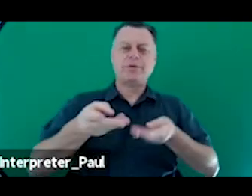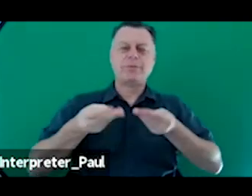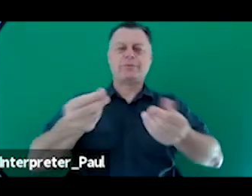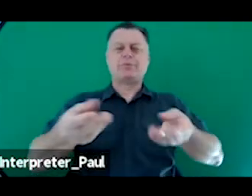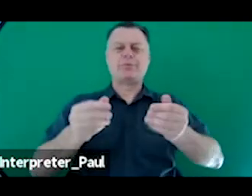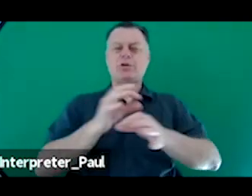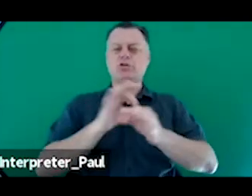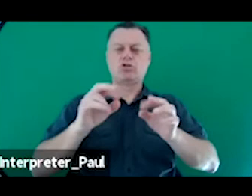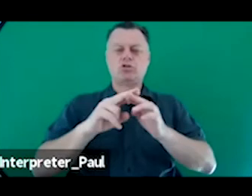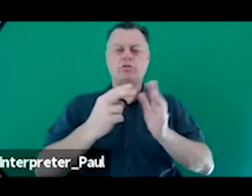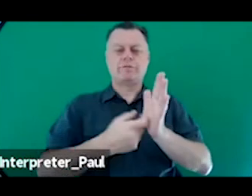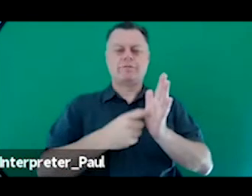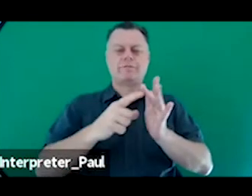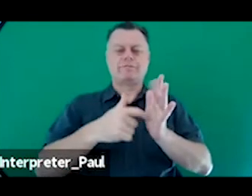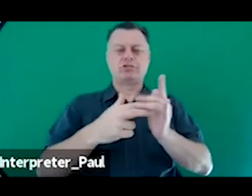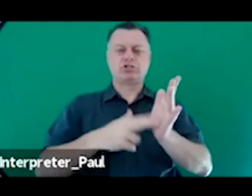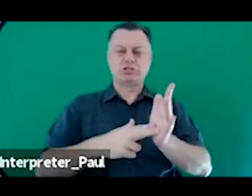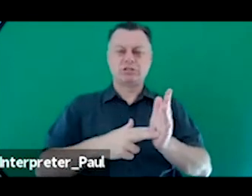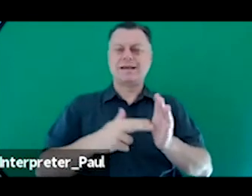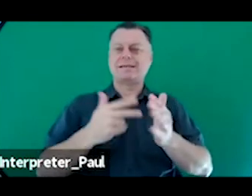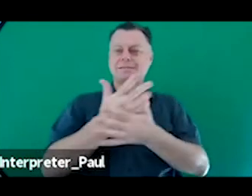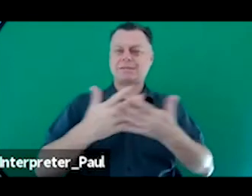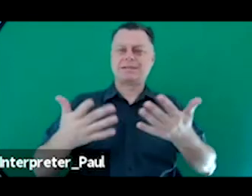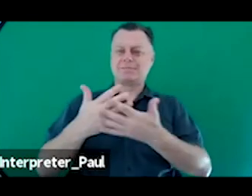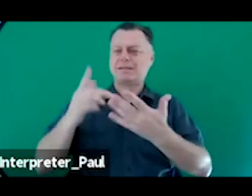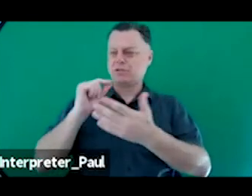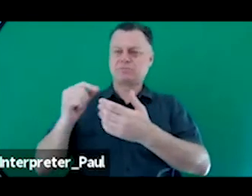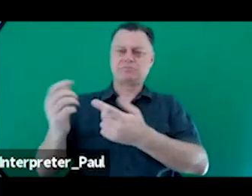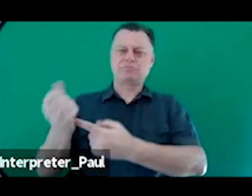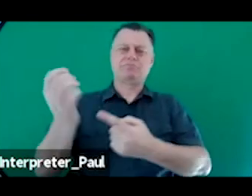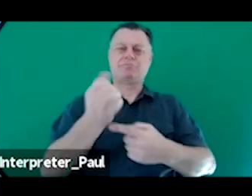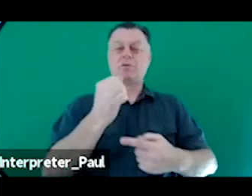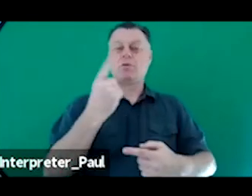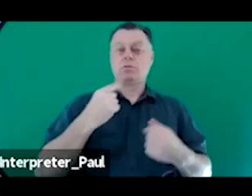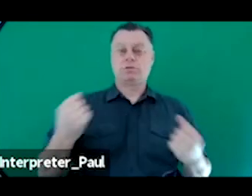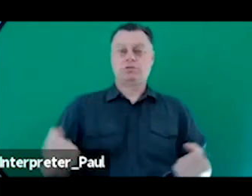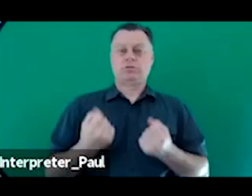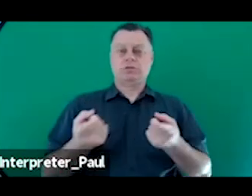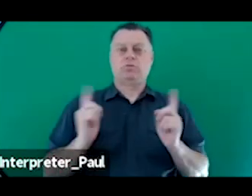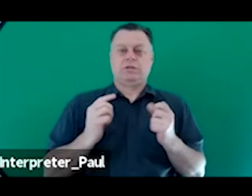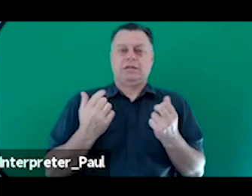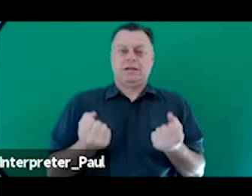make them. So, one of our strengths that we can share with the rest of our campuses